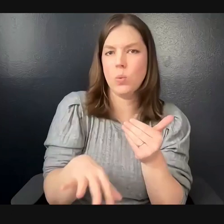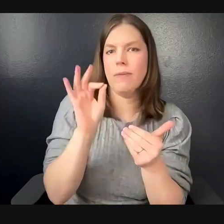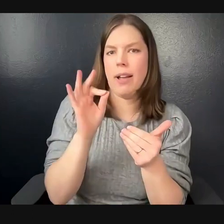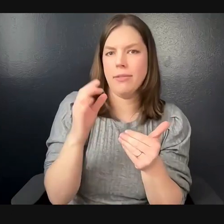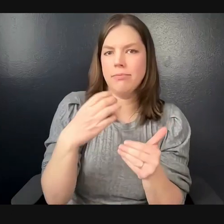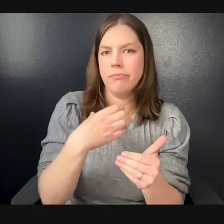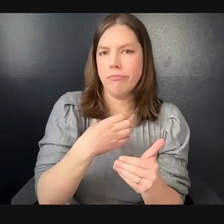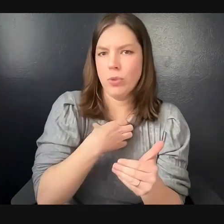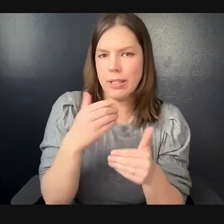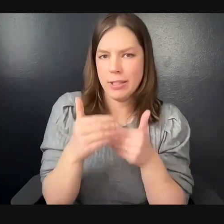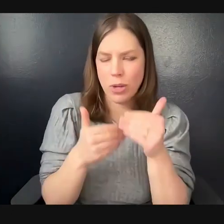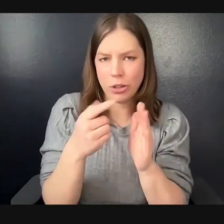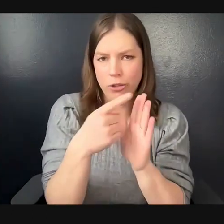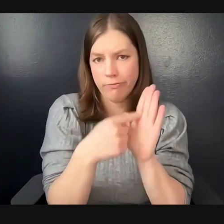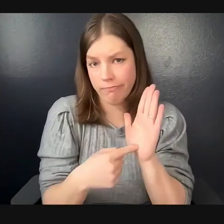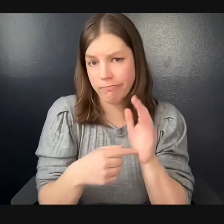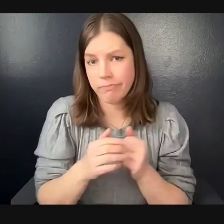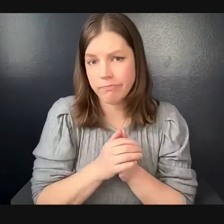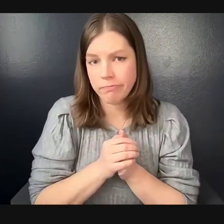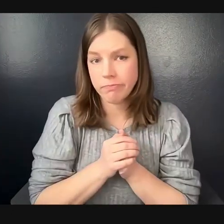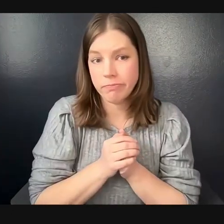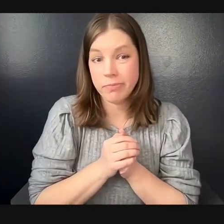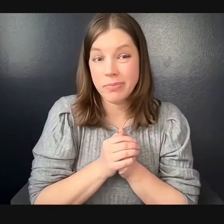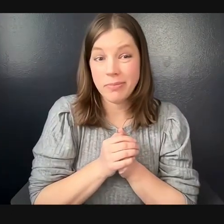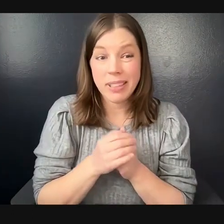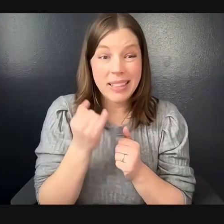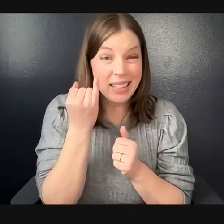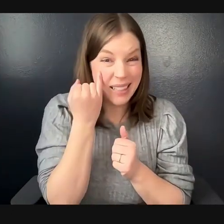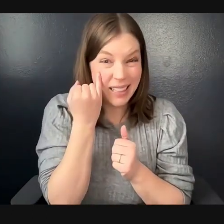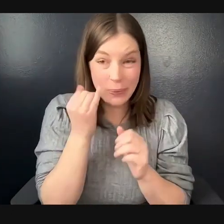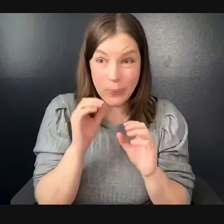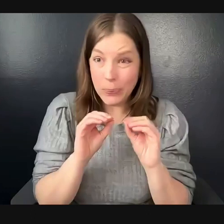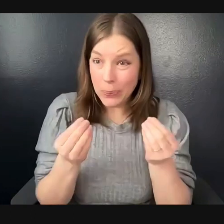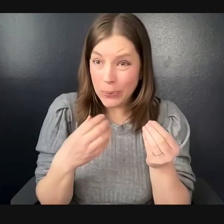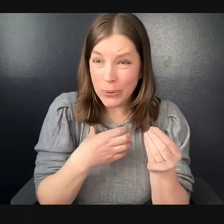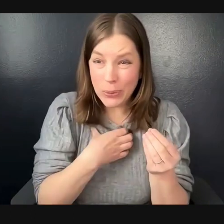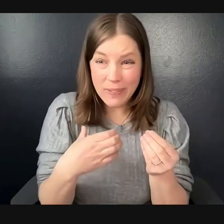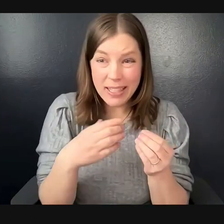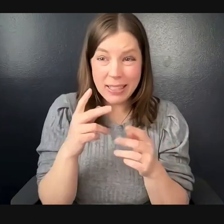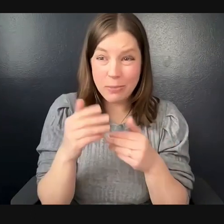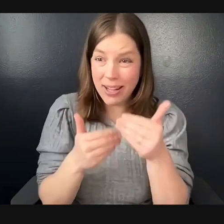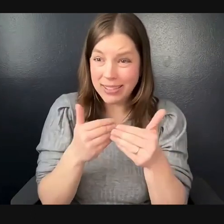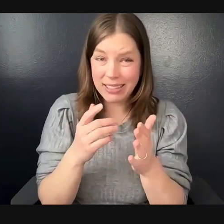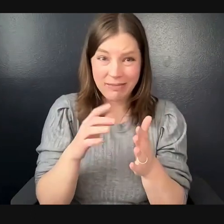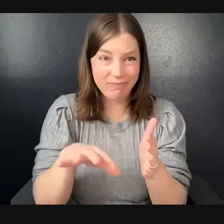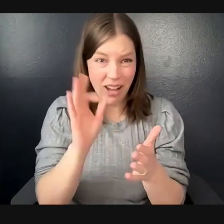website so that you can find information about how to file a grievance. If there is no process or procedure